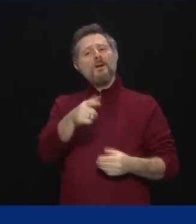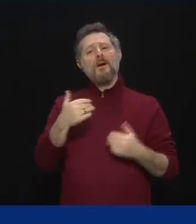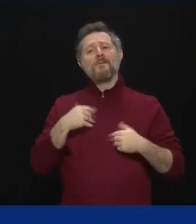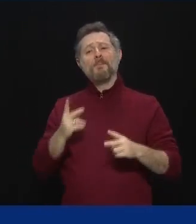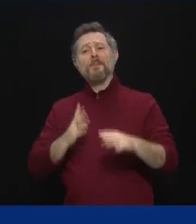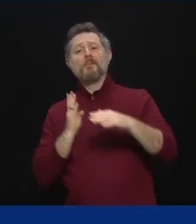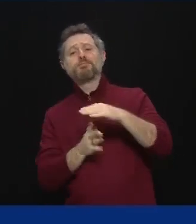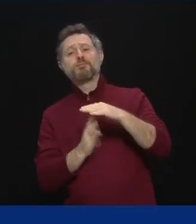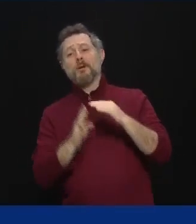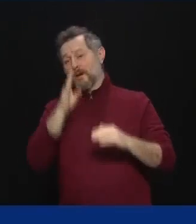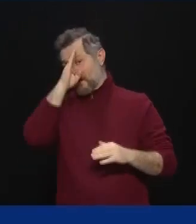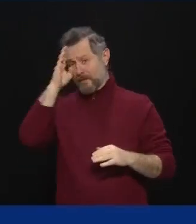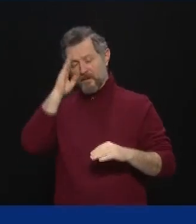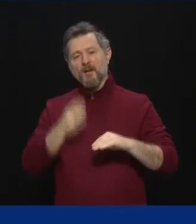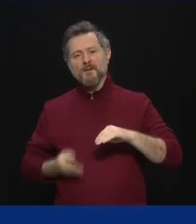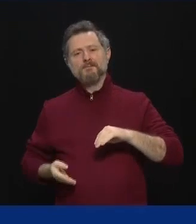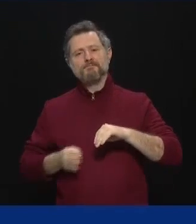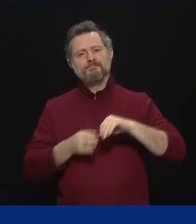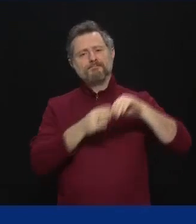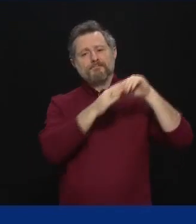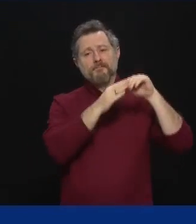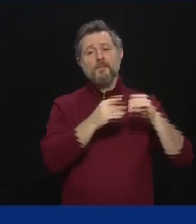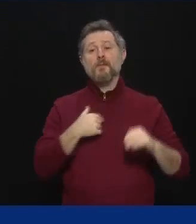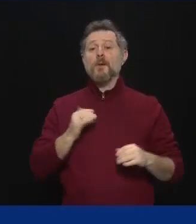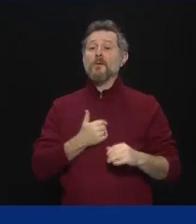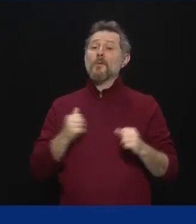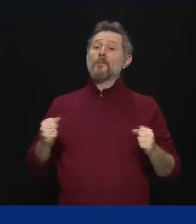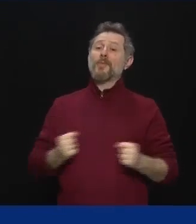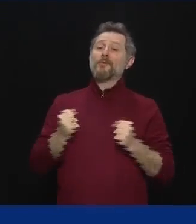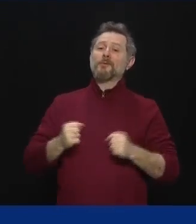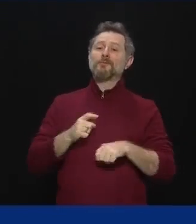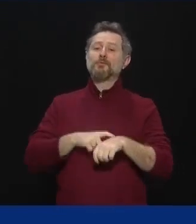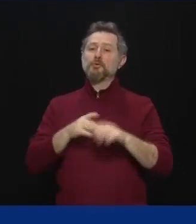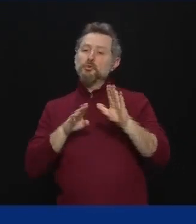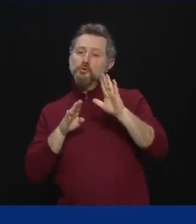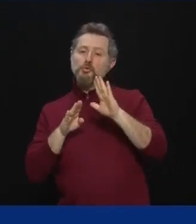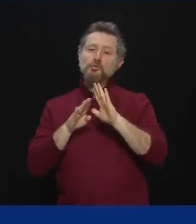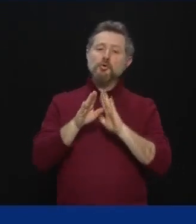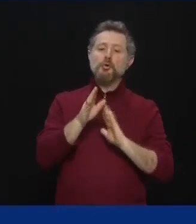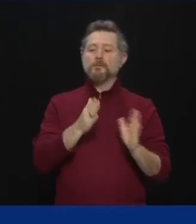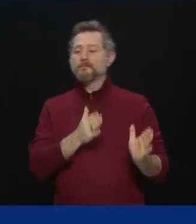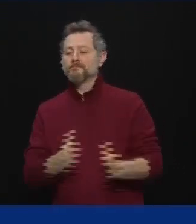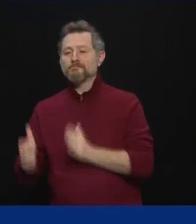WE'VE HAD MORE TESTING, MORE OPPORTUNITIES, BUT ALSO WE KNOW THAT HOSPITALIZATIONS ARE CONTINUING TO RISE.